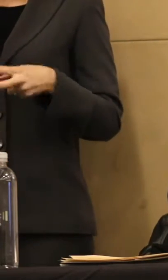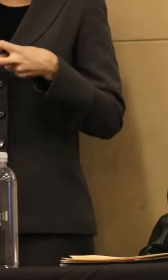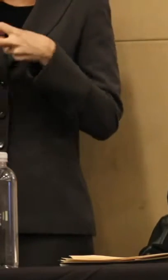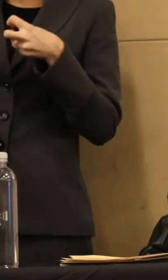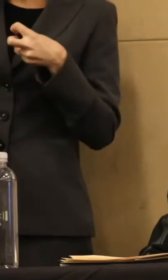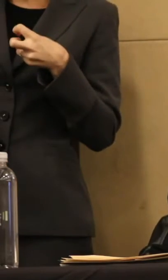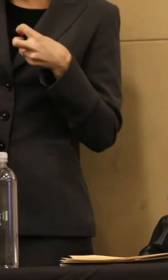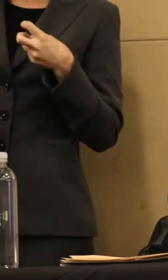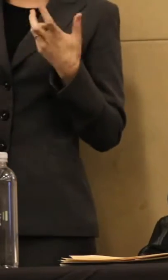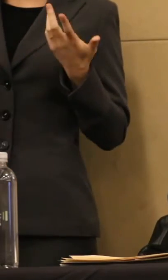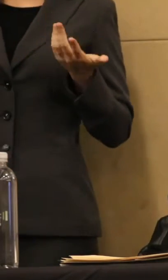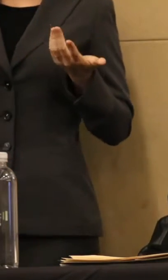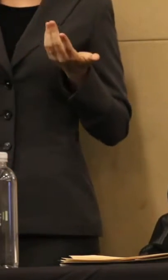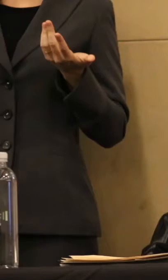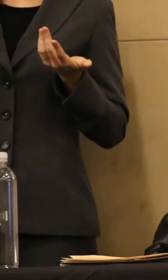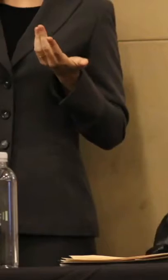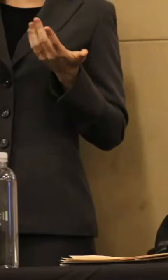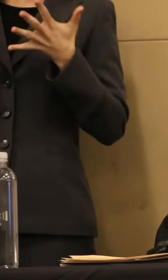It's a lot of hard work.